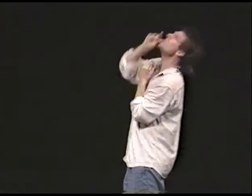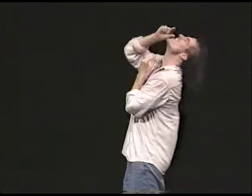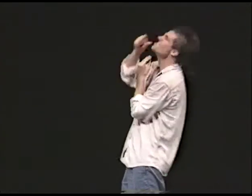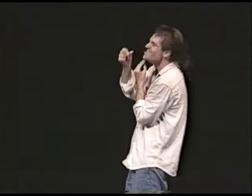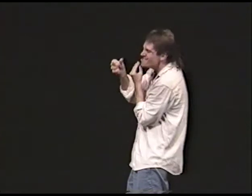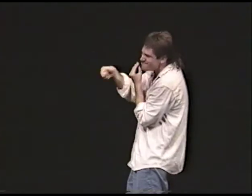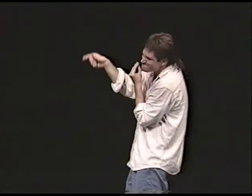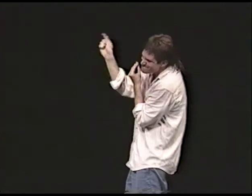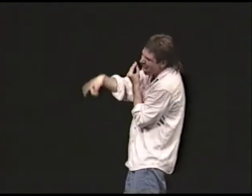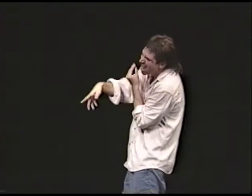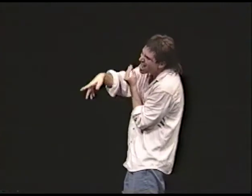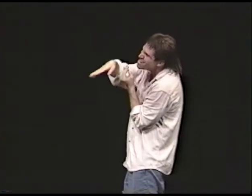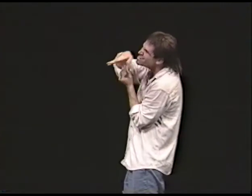and drinking rice wine.